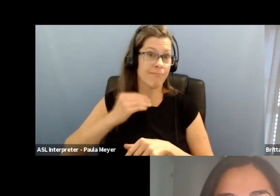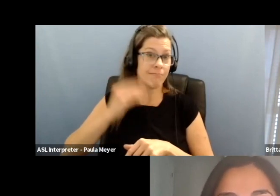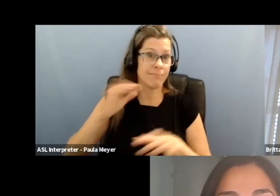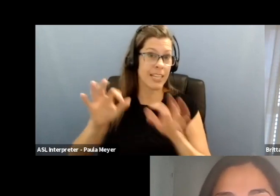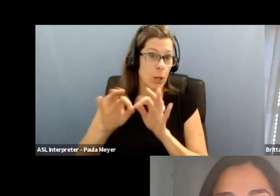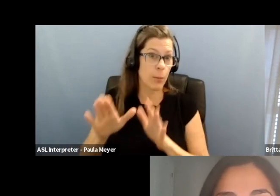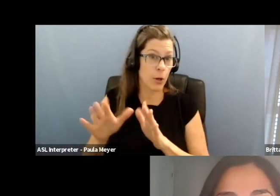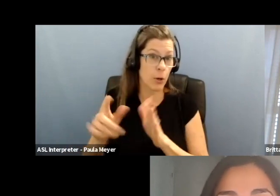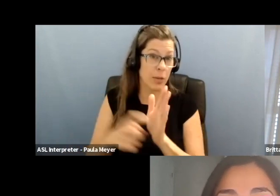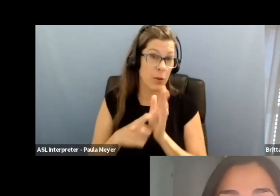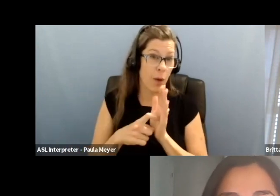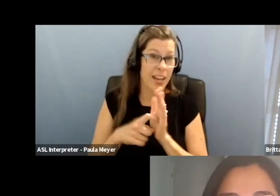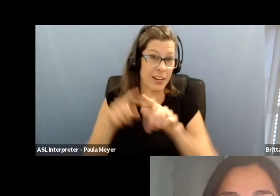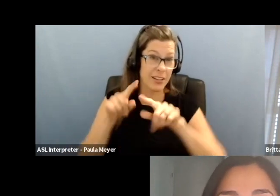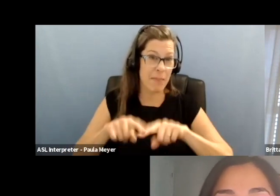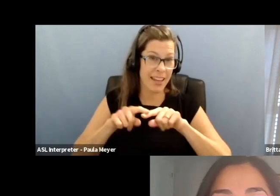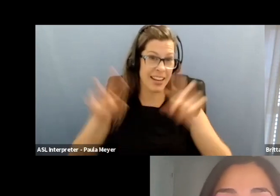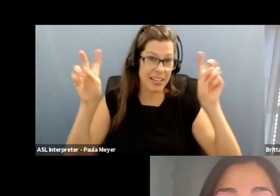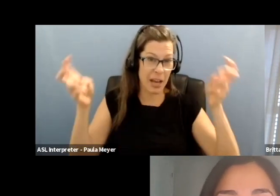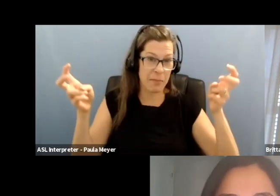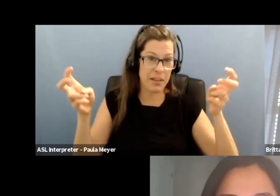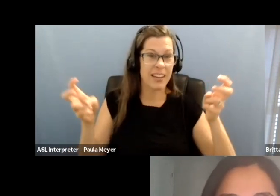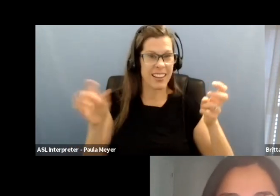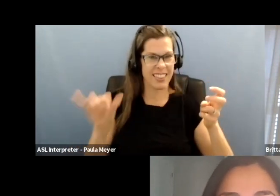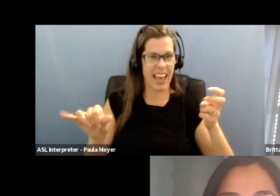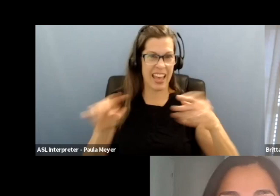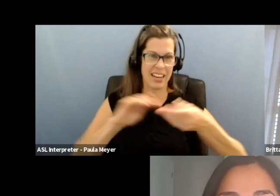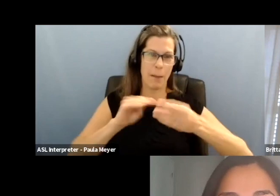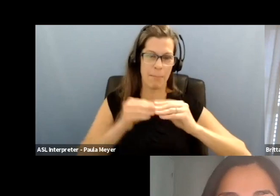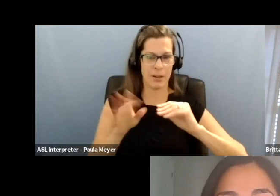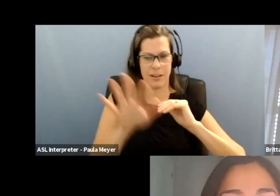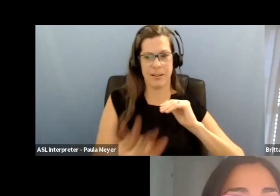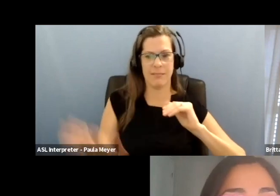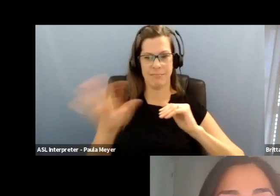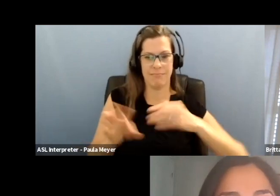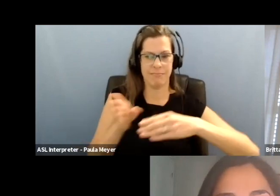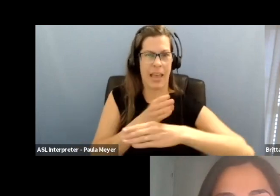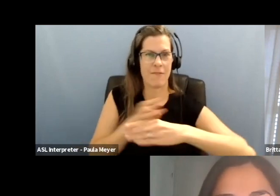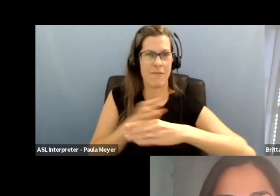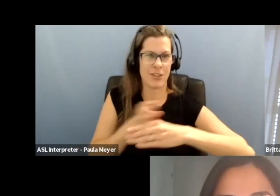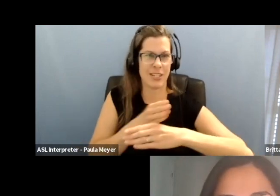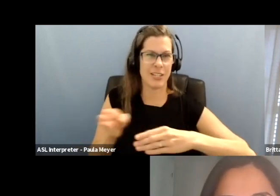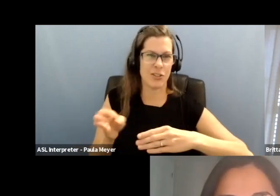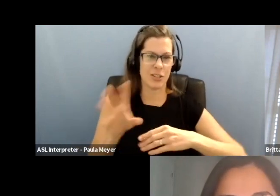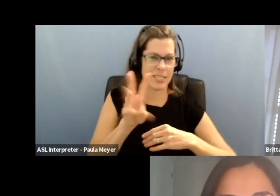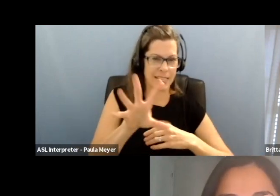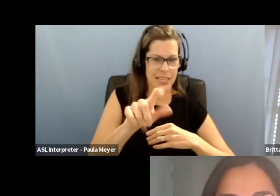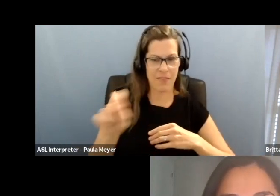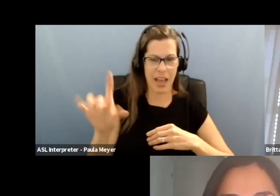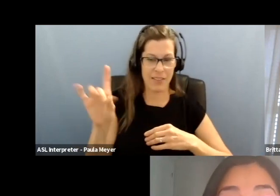Again, so for you to use and earmark to start approximating, but encourage you to connect with the service provider